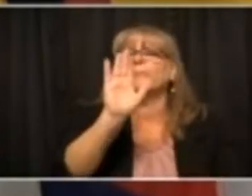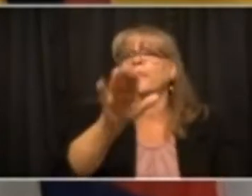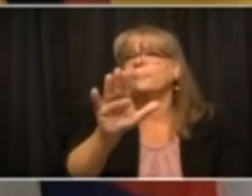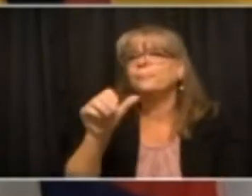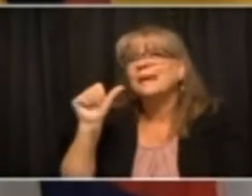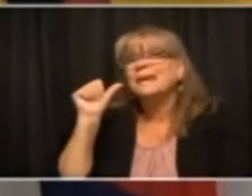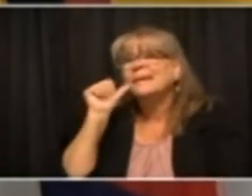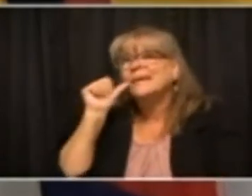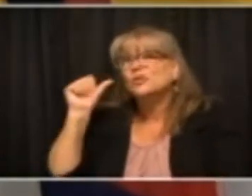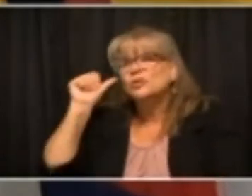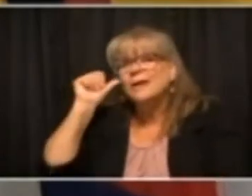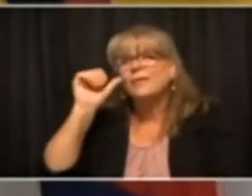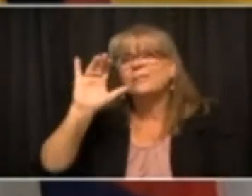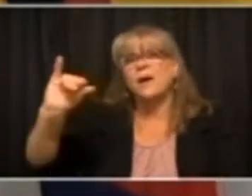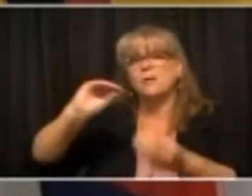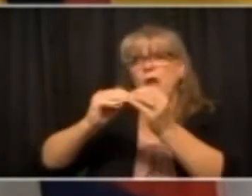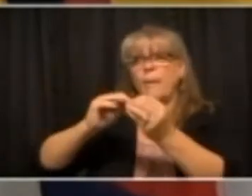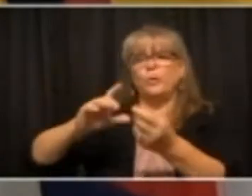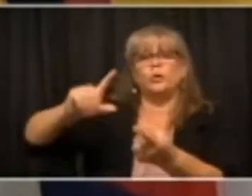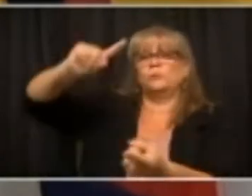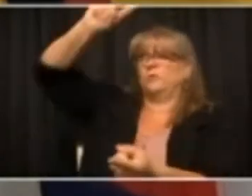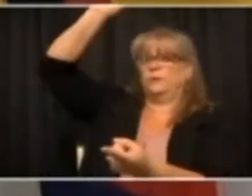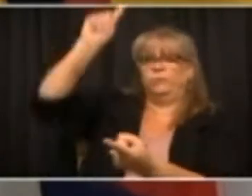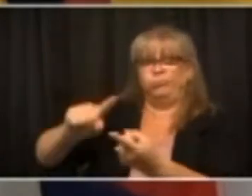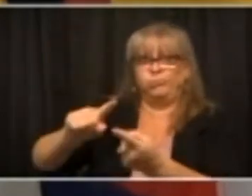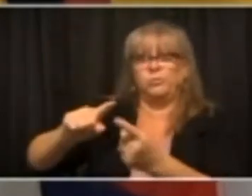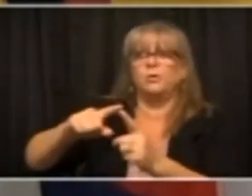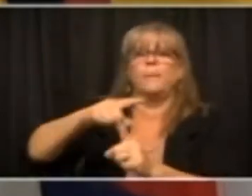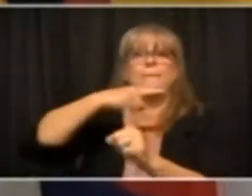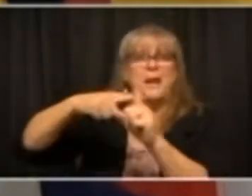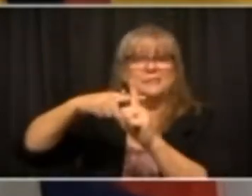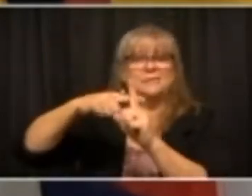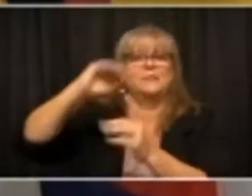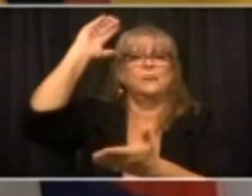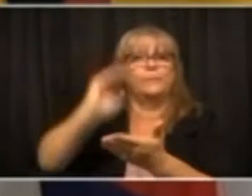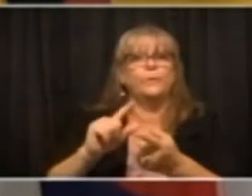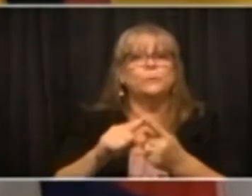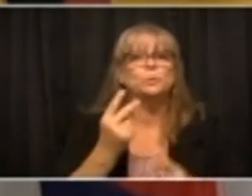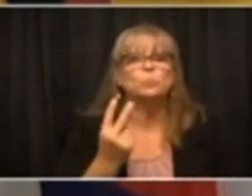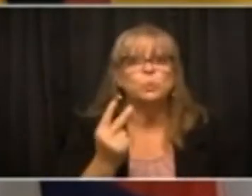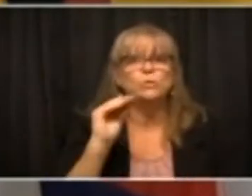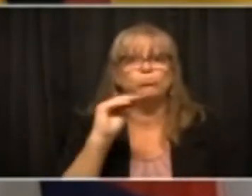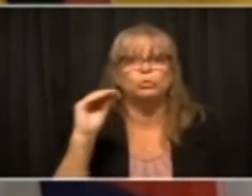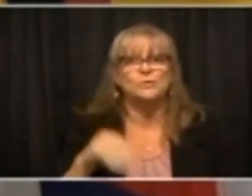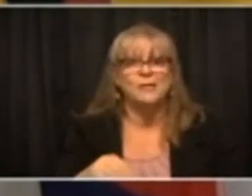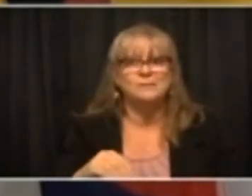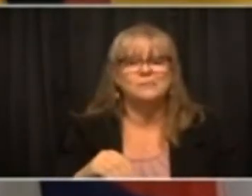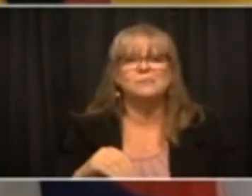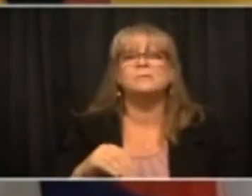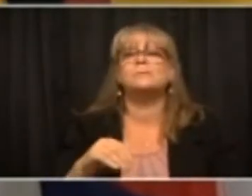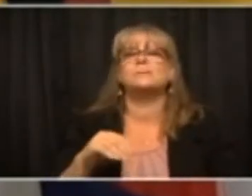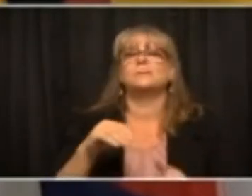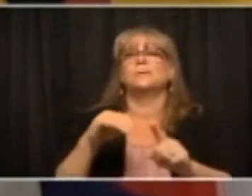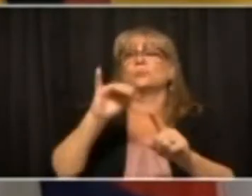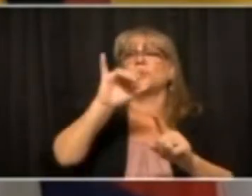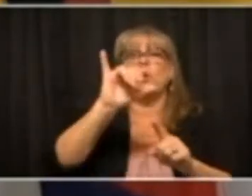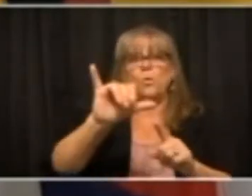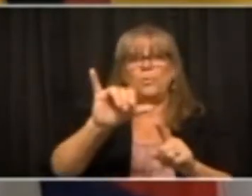at 2.18 and and that is a direct result of you wearing masks in public of you